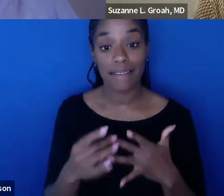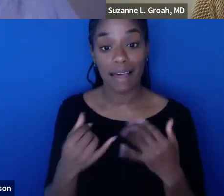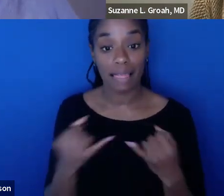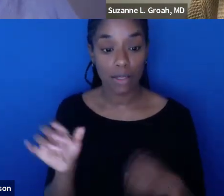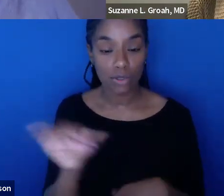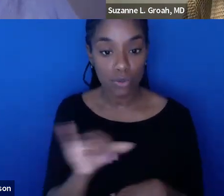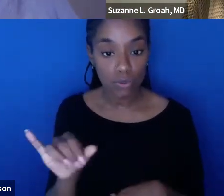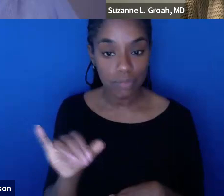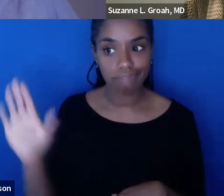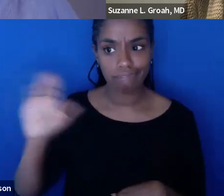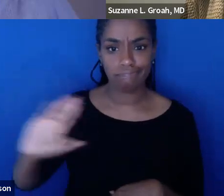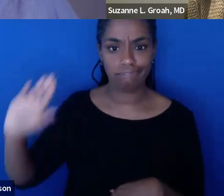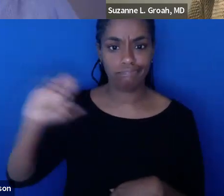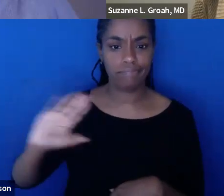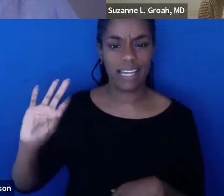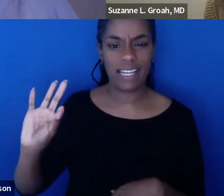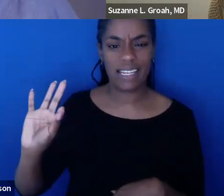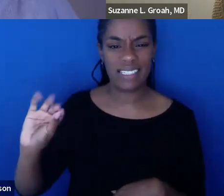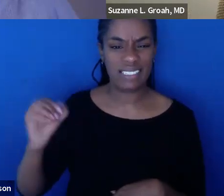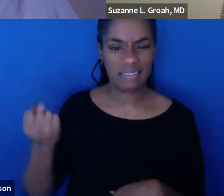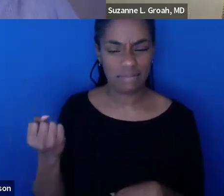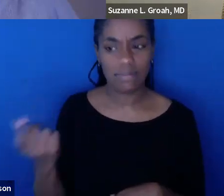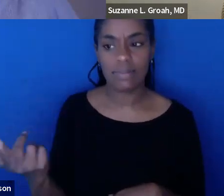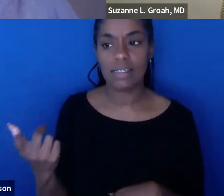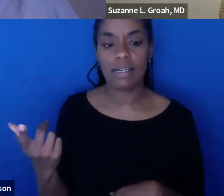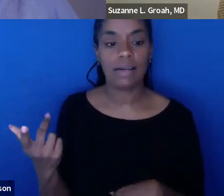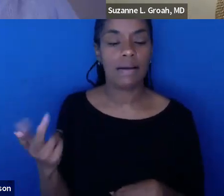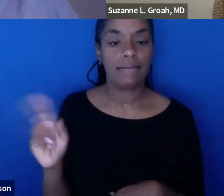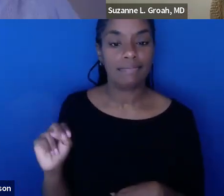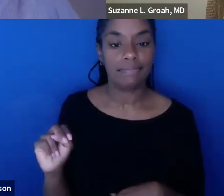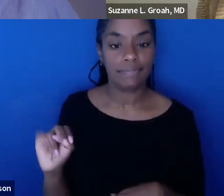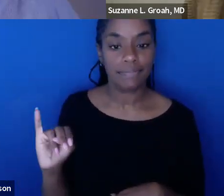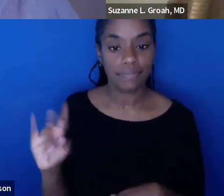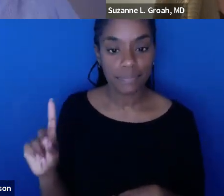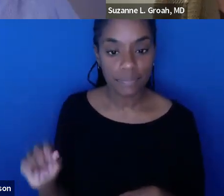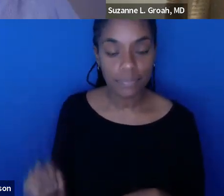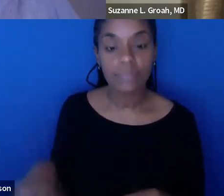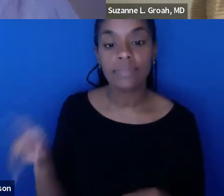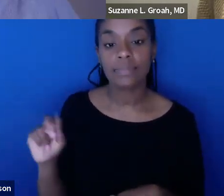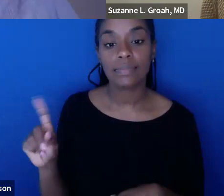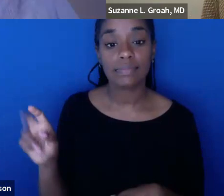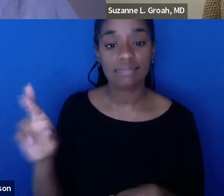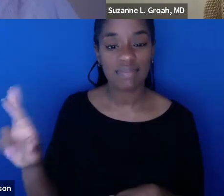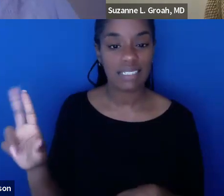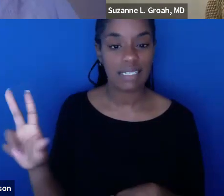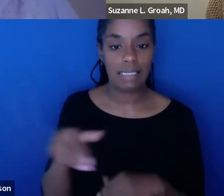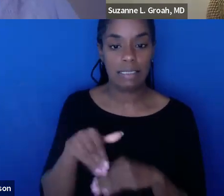Back in the early 1990s, NIDR and IDRR put out an expert consensus statement for guidelines for UTI.